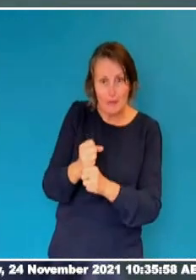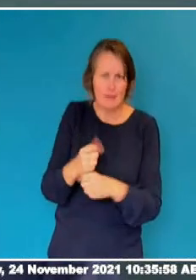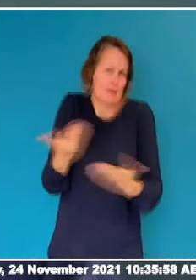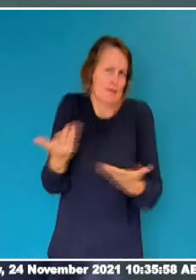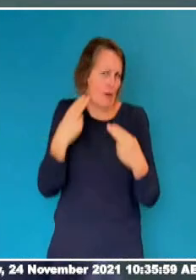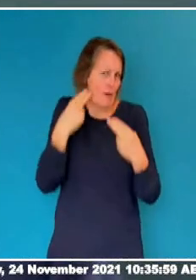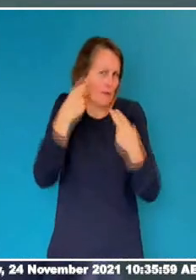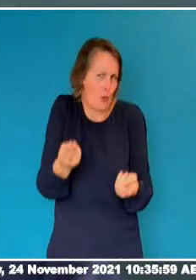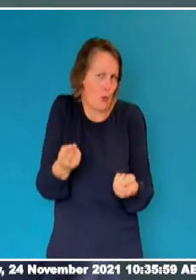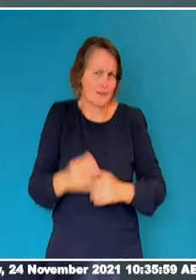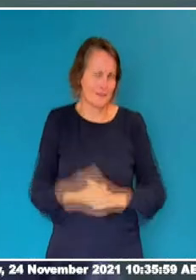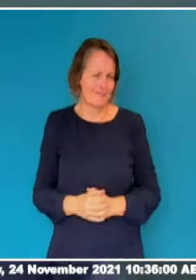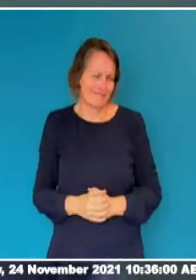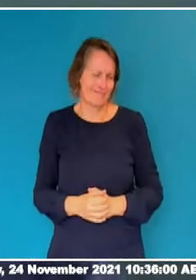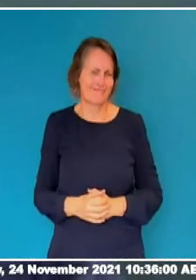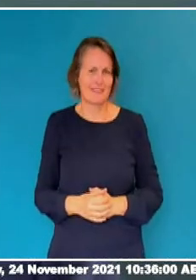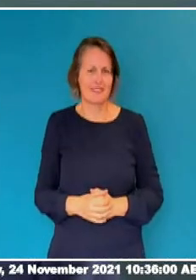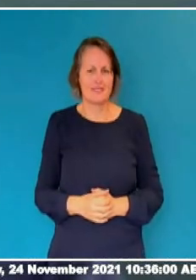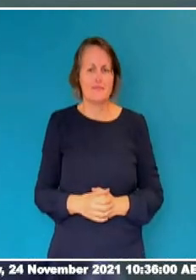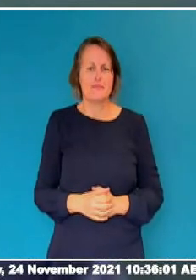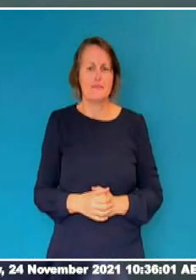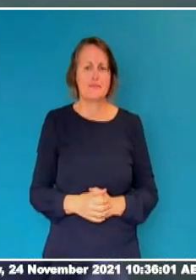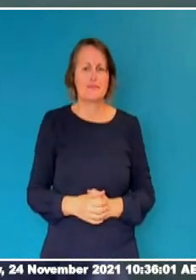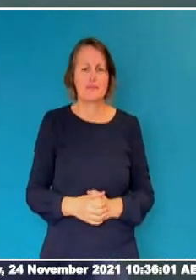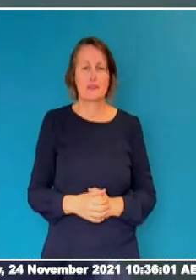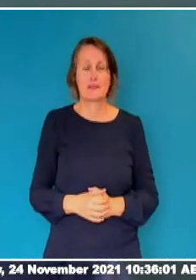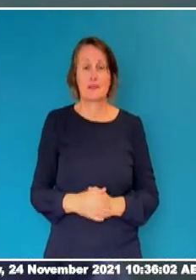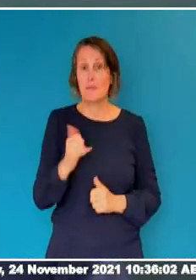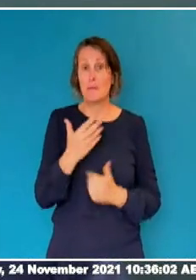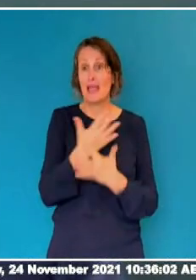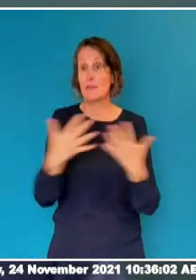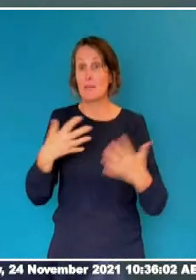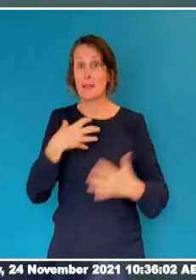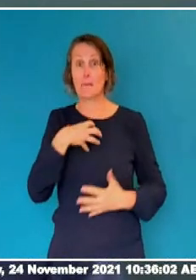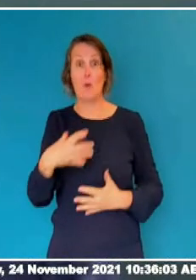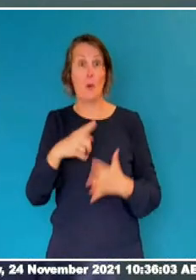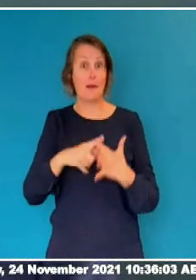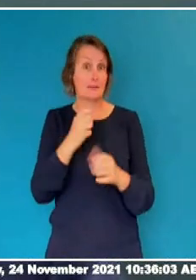I think there are manyÂ there could be many more examples that we ---